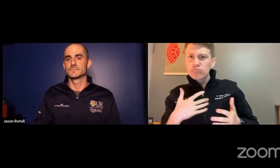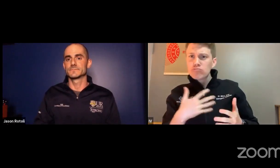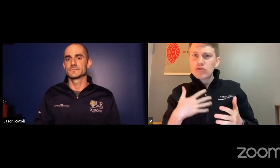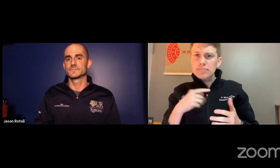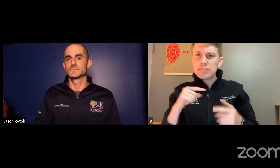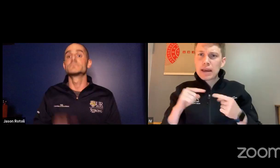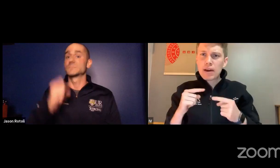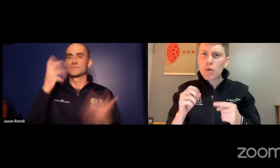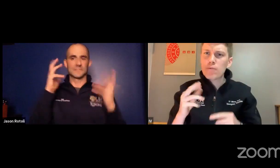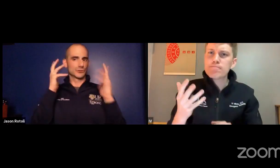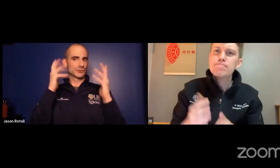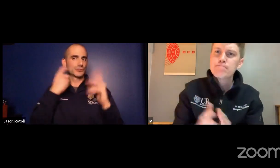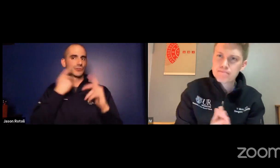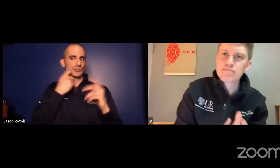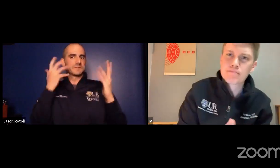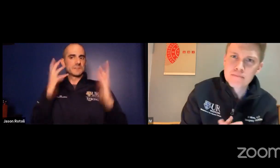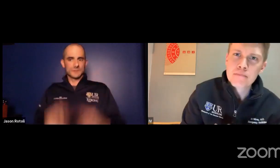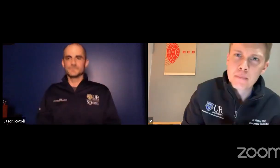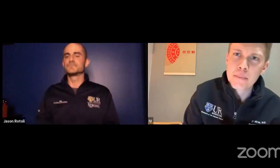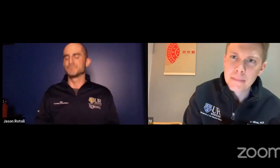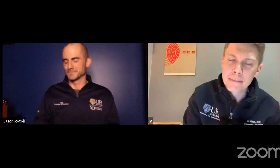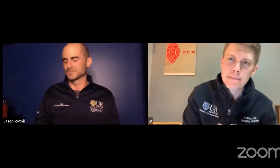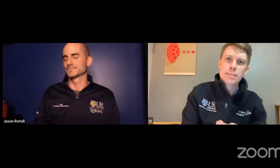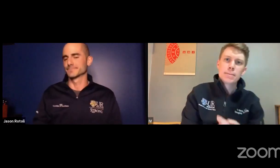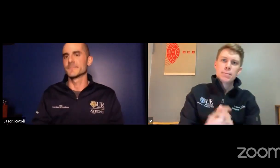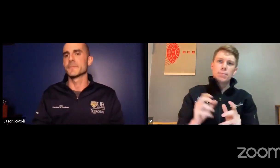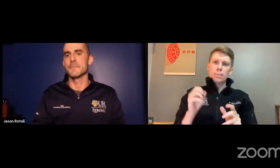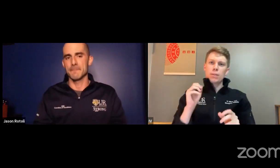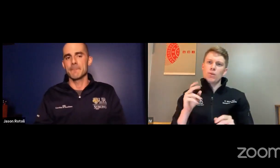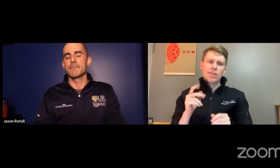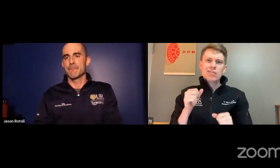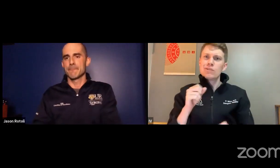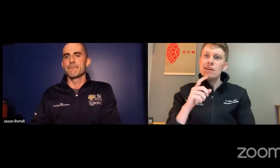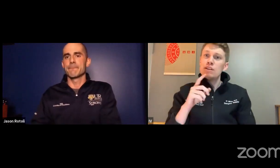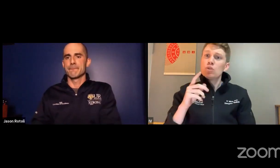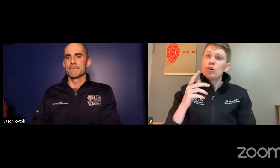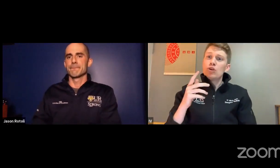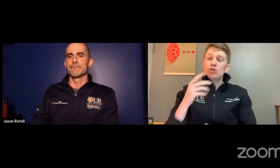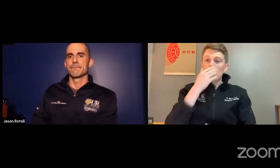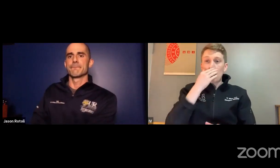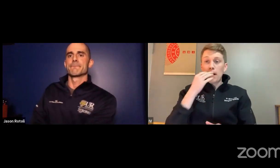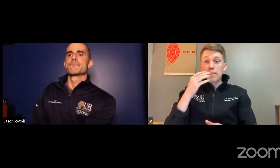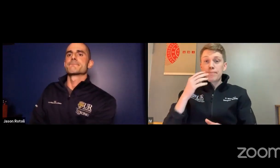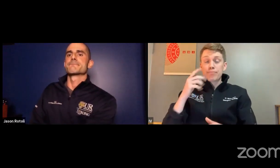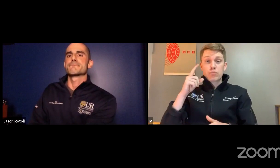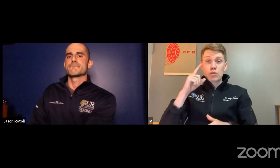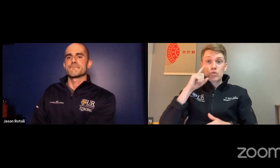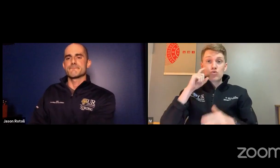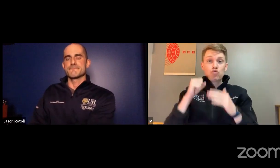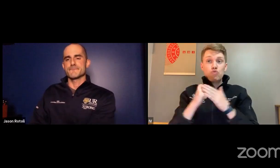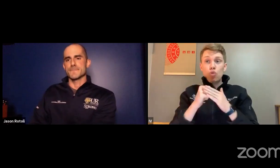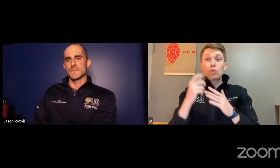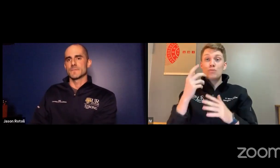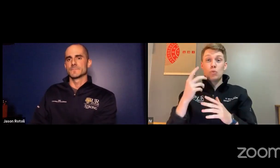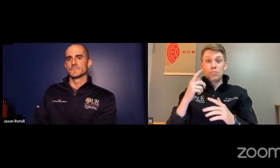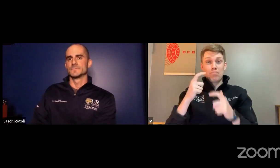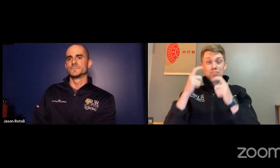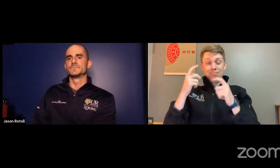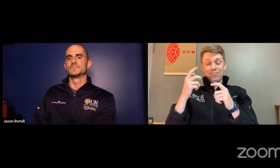I am so happy to be in here. You can start with symptoms of strokes if